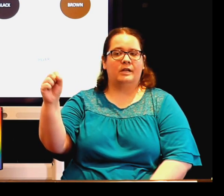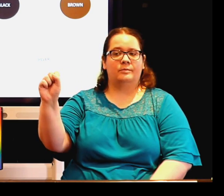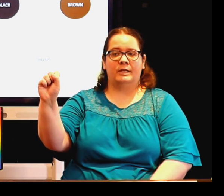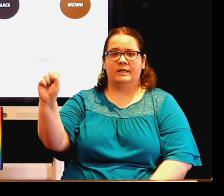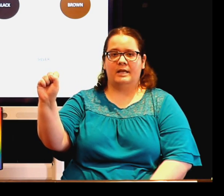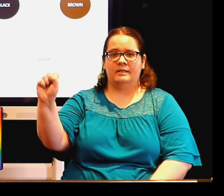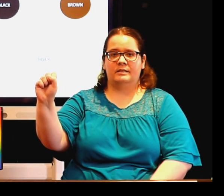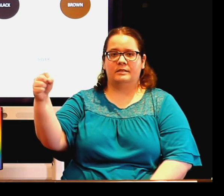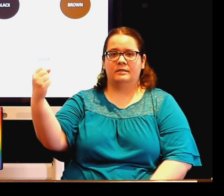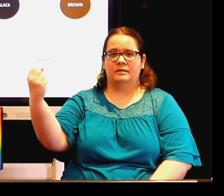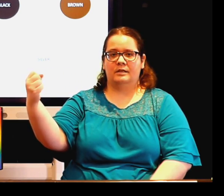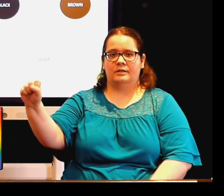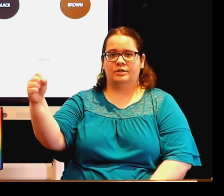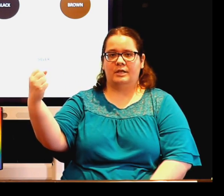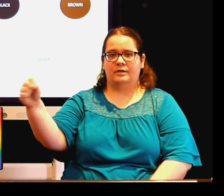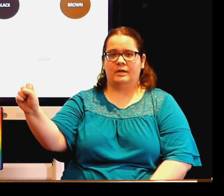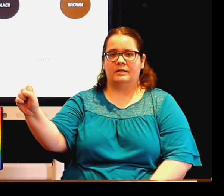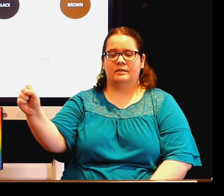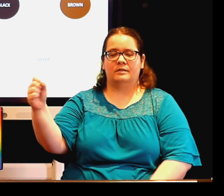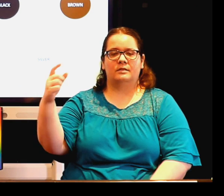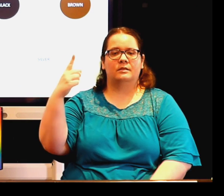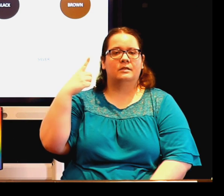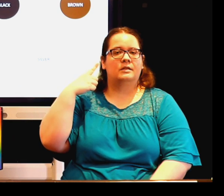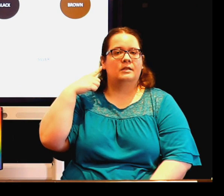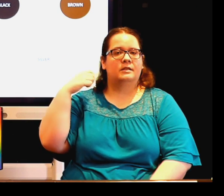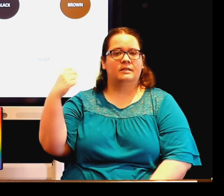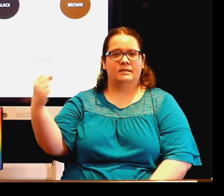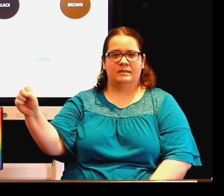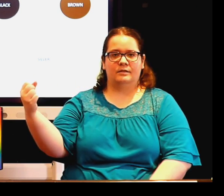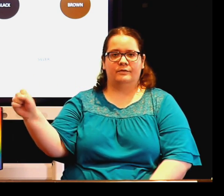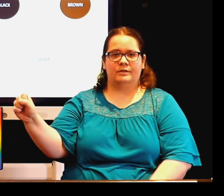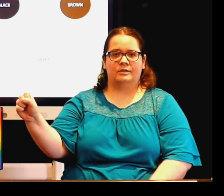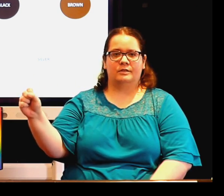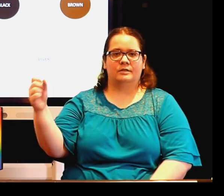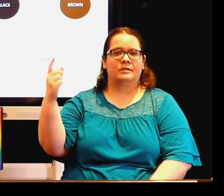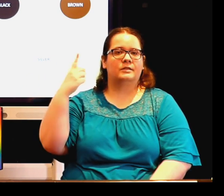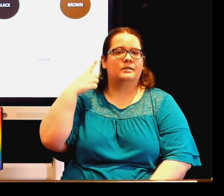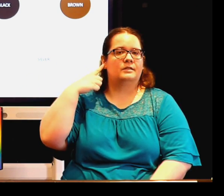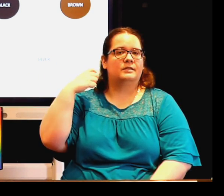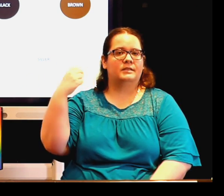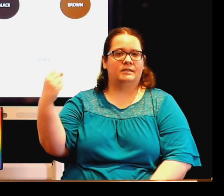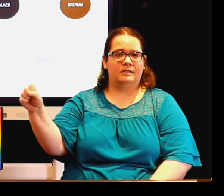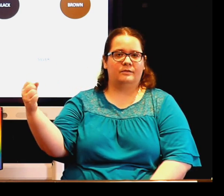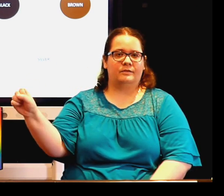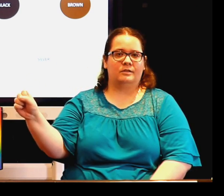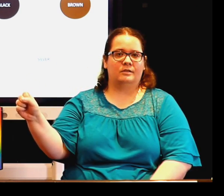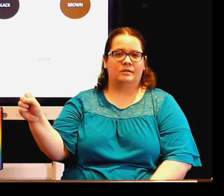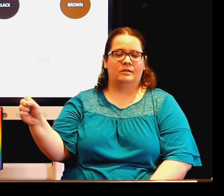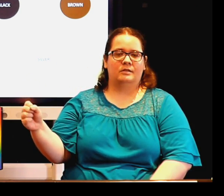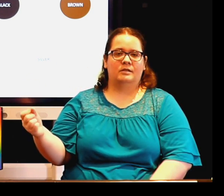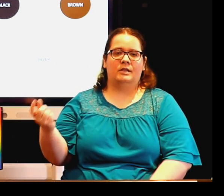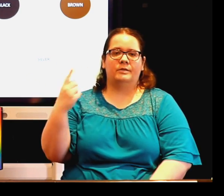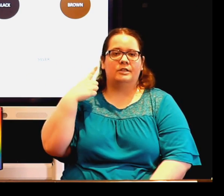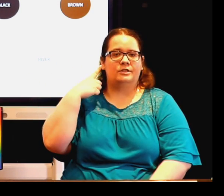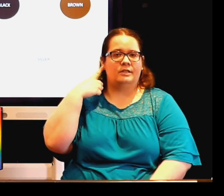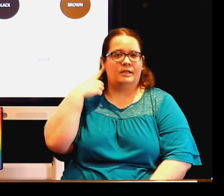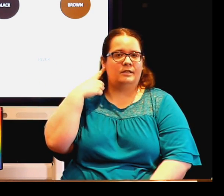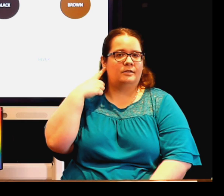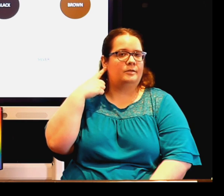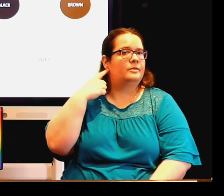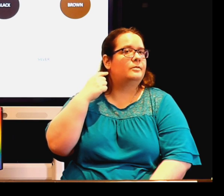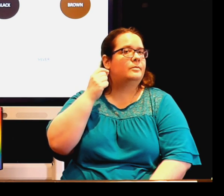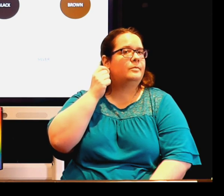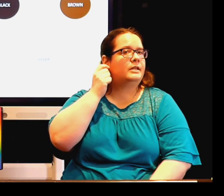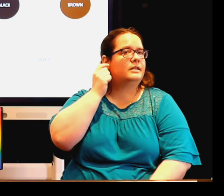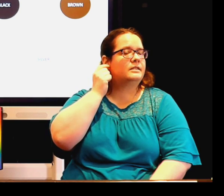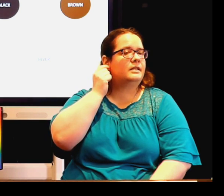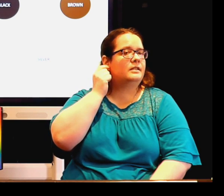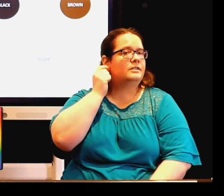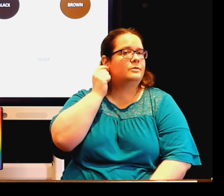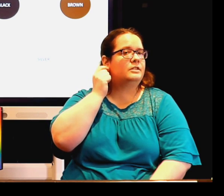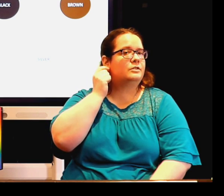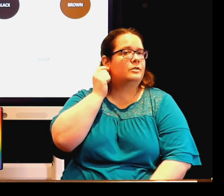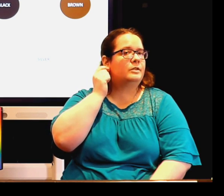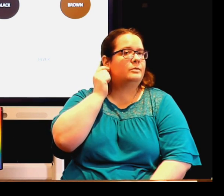out, make an S, and shake your S. Silver. And we touch our ear because, again, this was normally